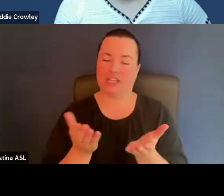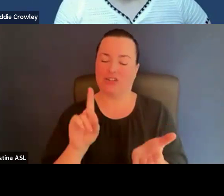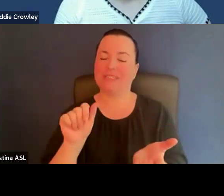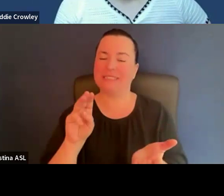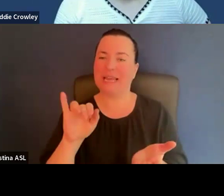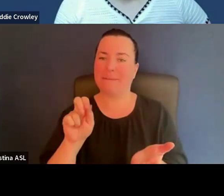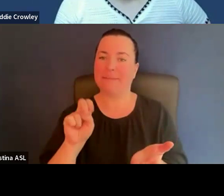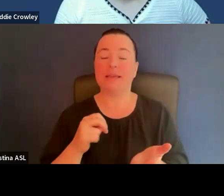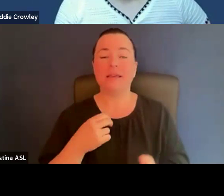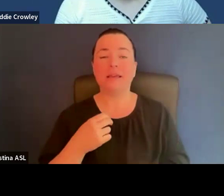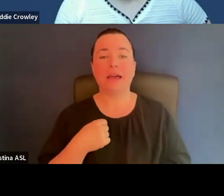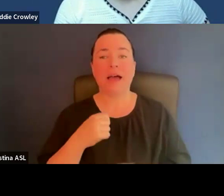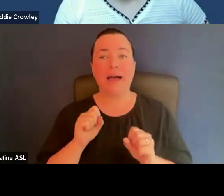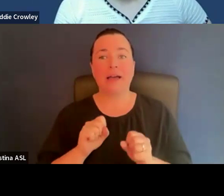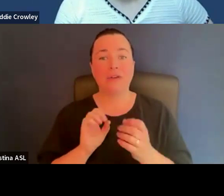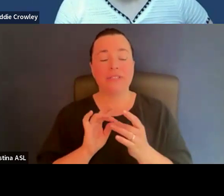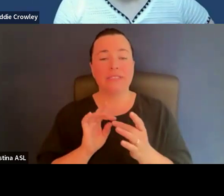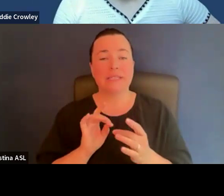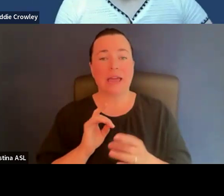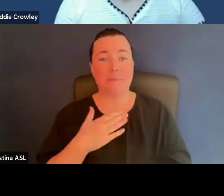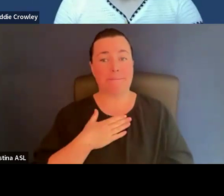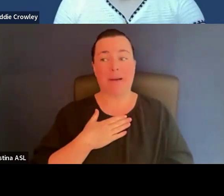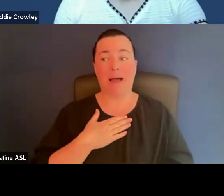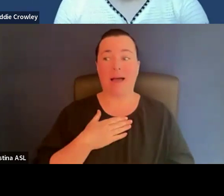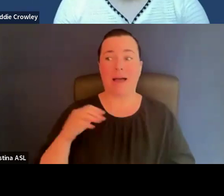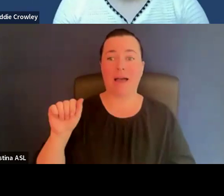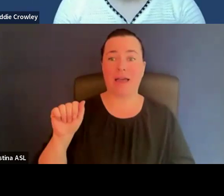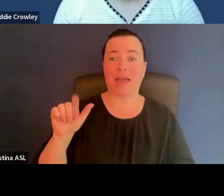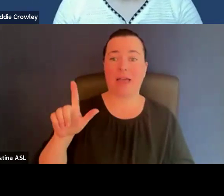my allies act as like a fueling station